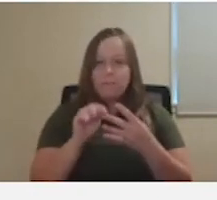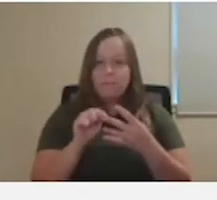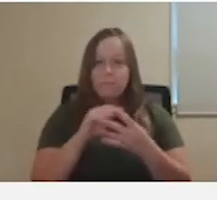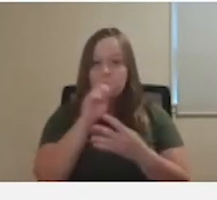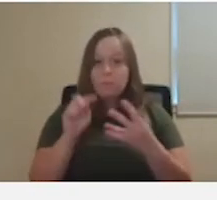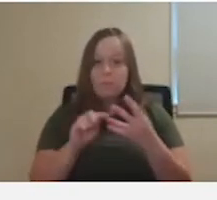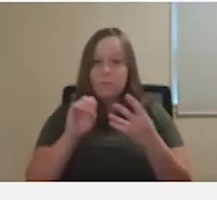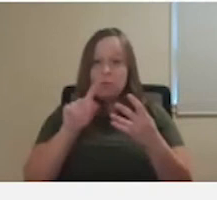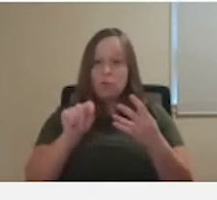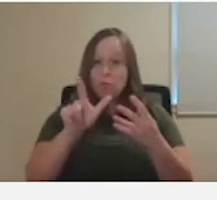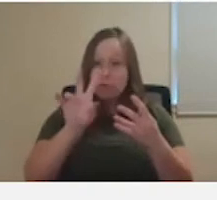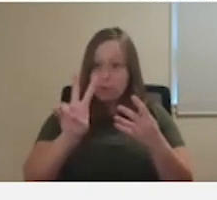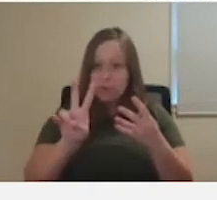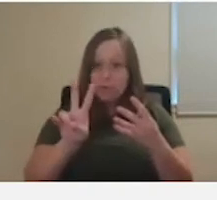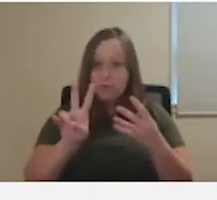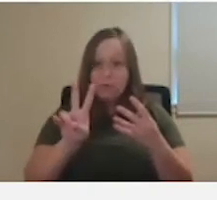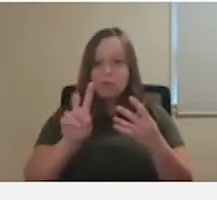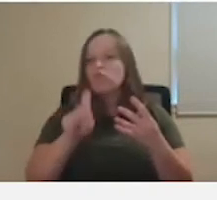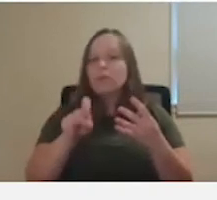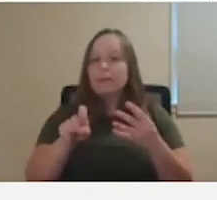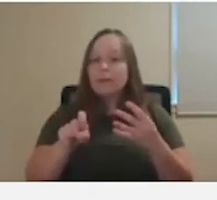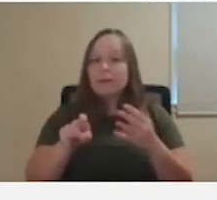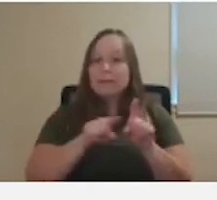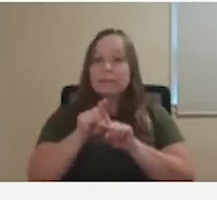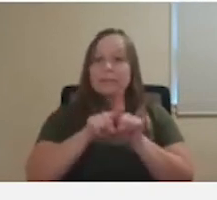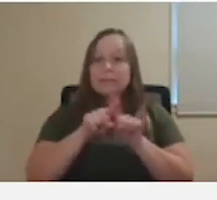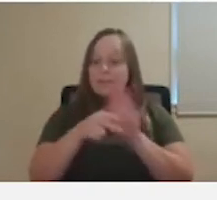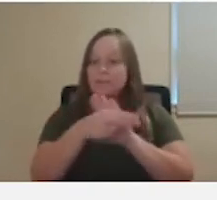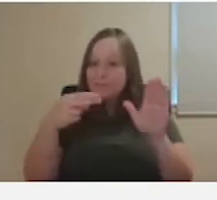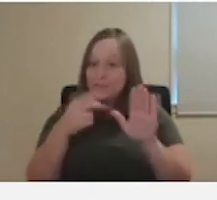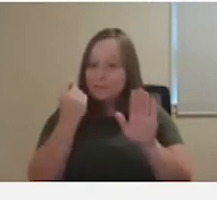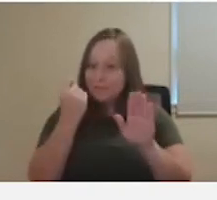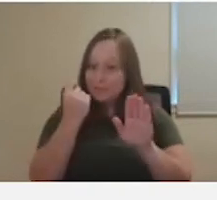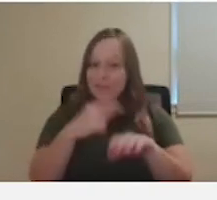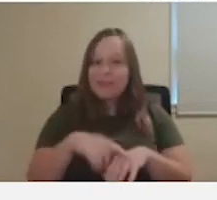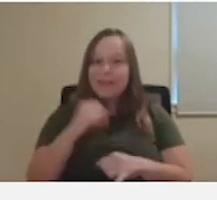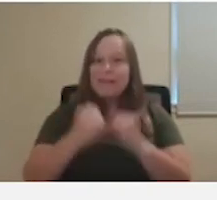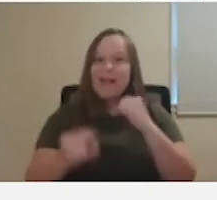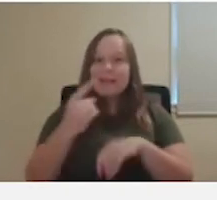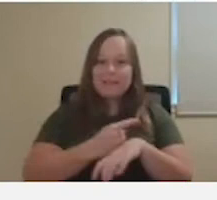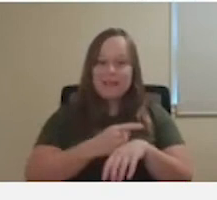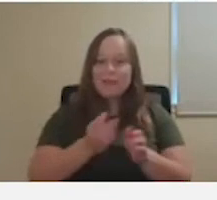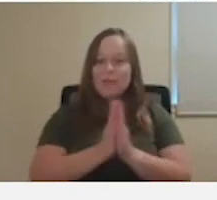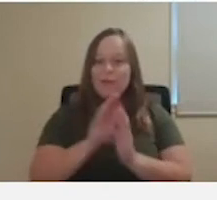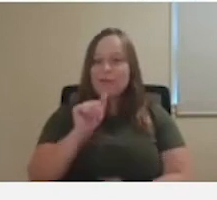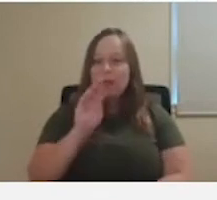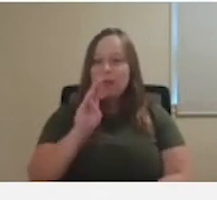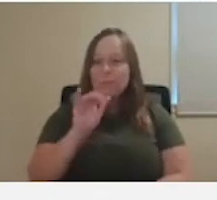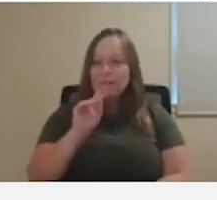October 27-- there should be a big asterisk there-- is the last day to request an absentee ballot.